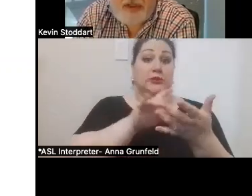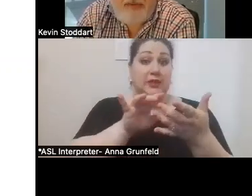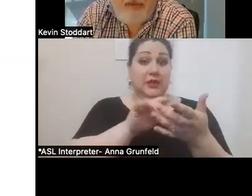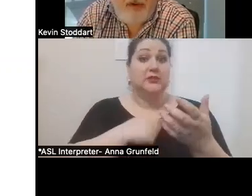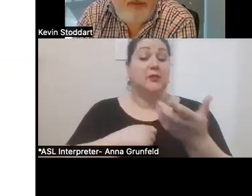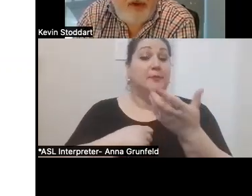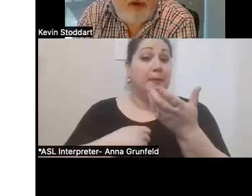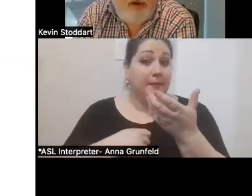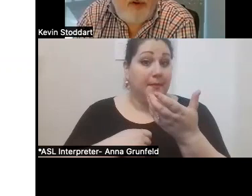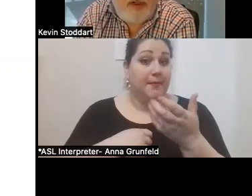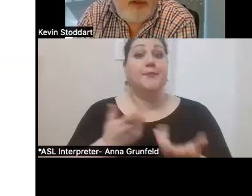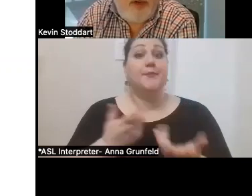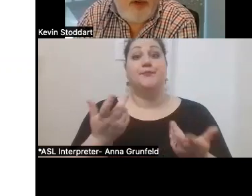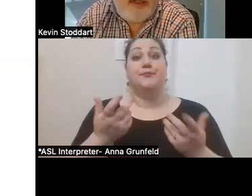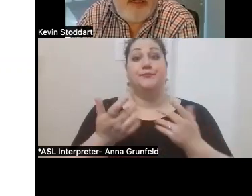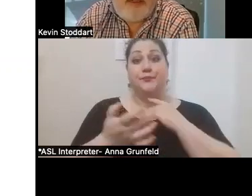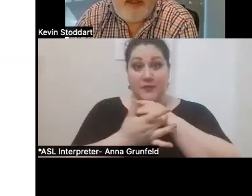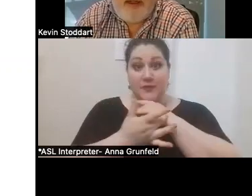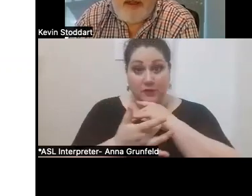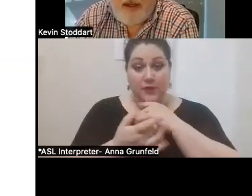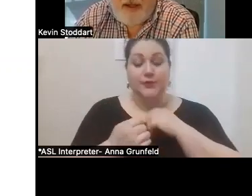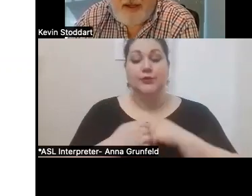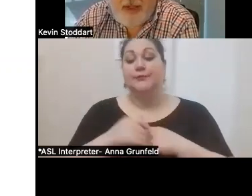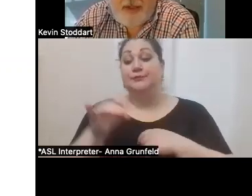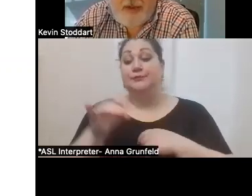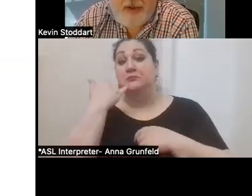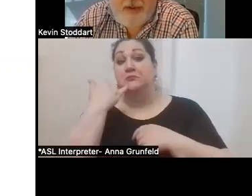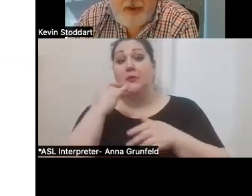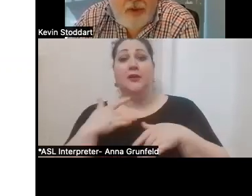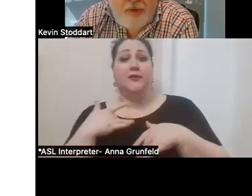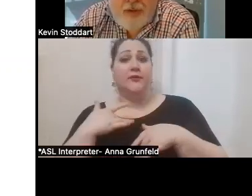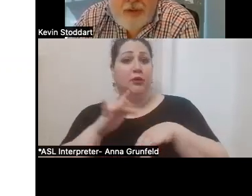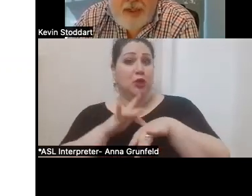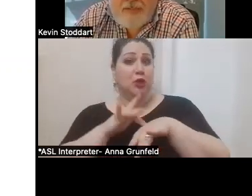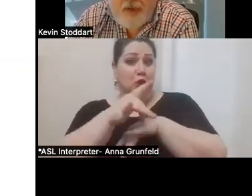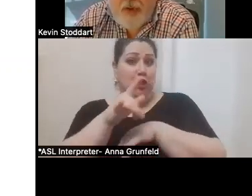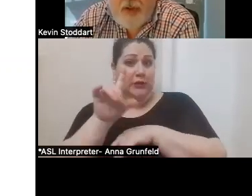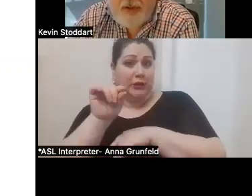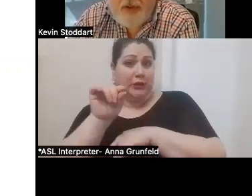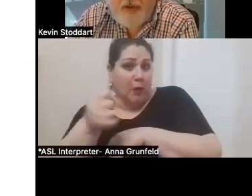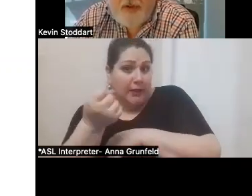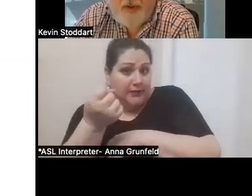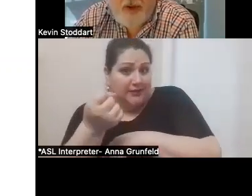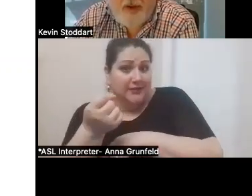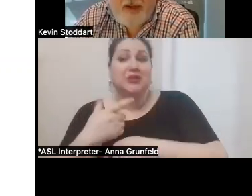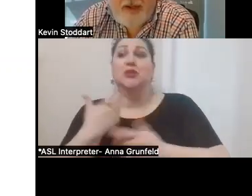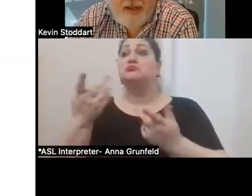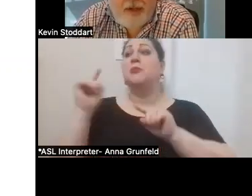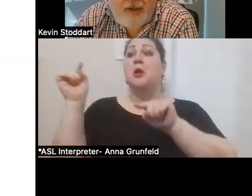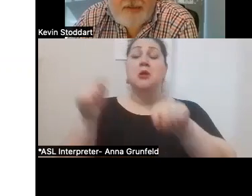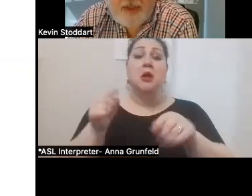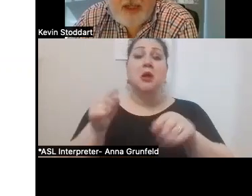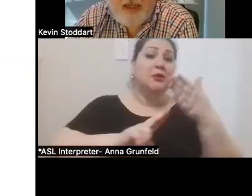If they're in their early 20s coming to University of Toronto or another city.